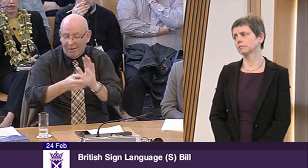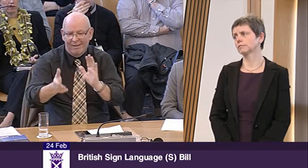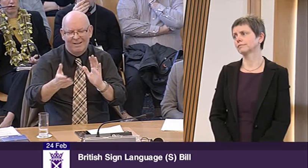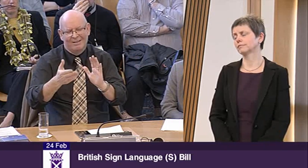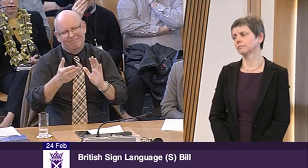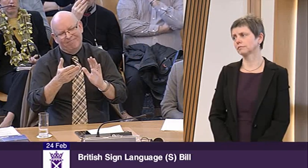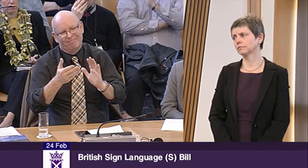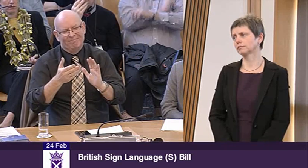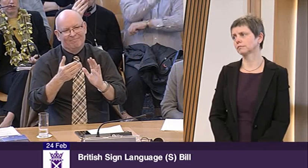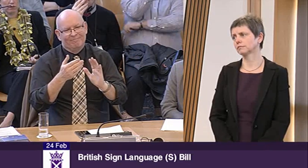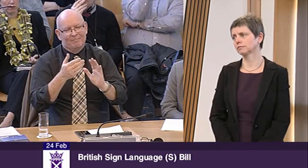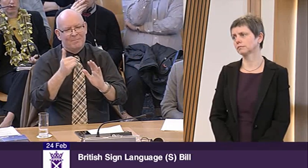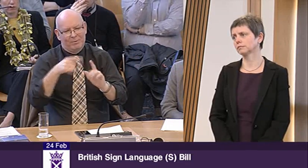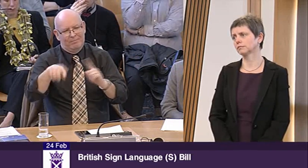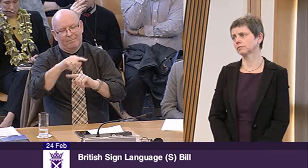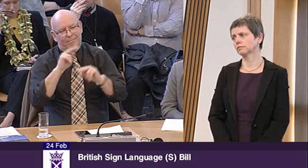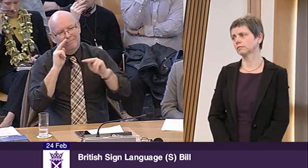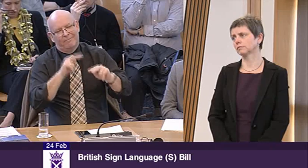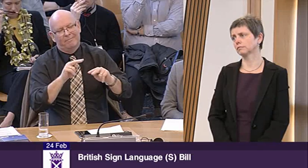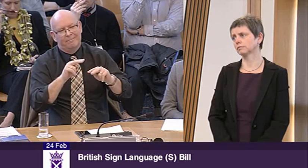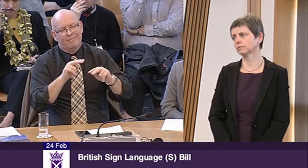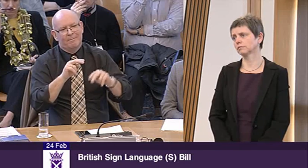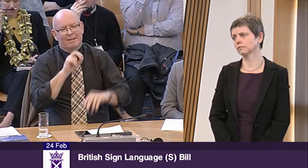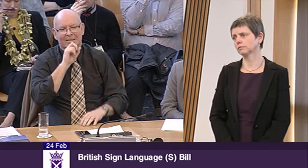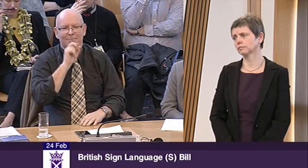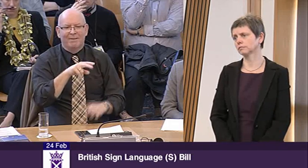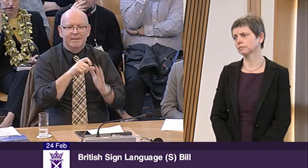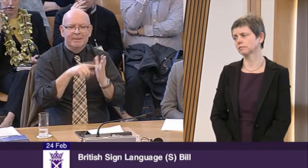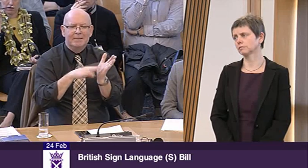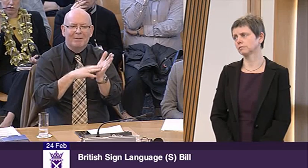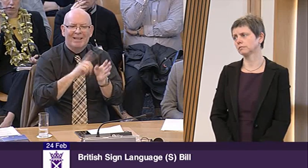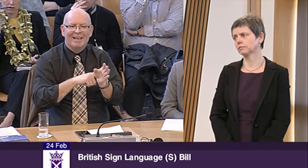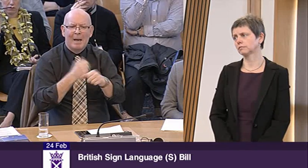no true involvement of the community and no real commitment.